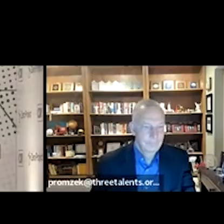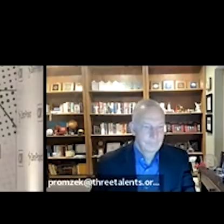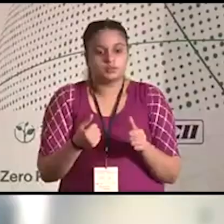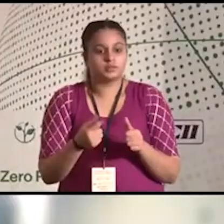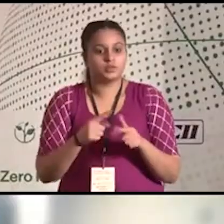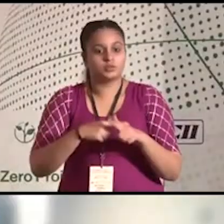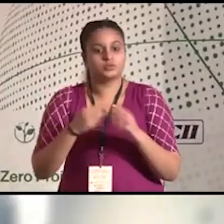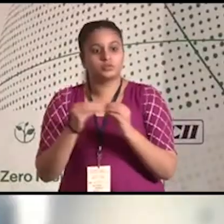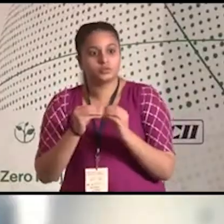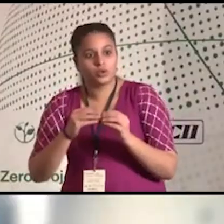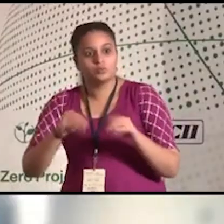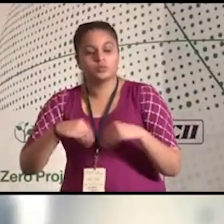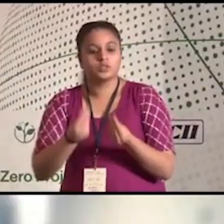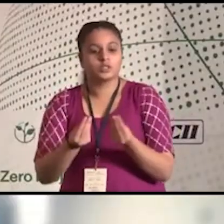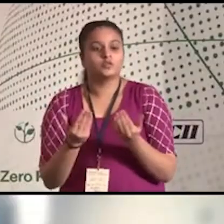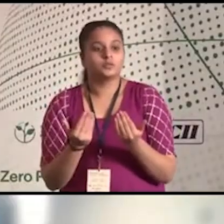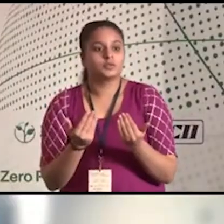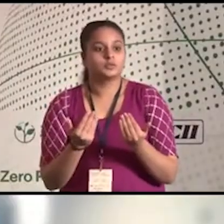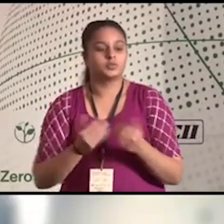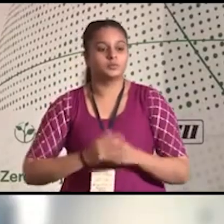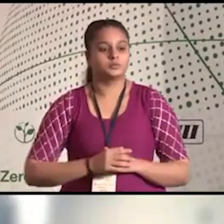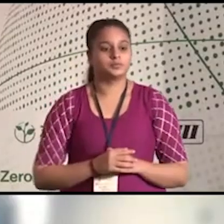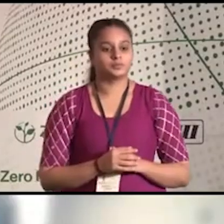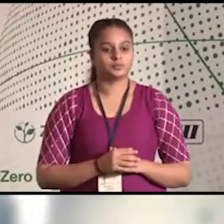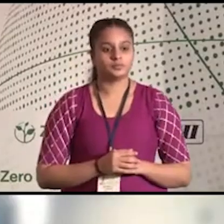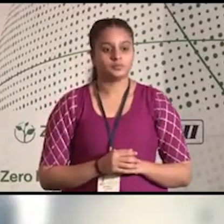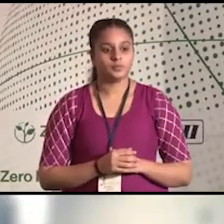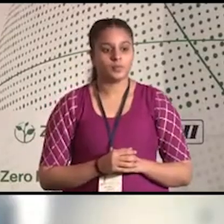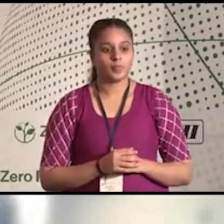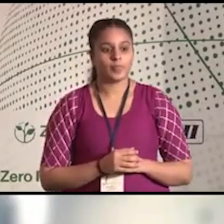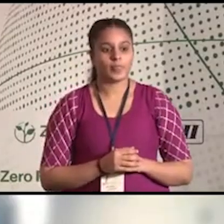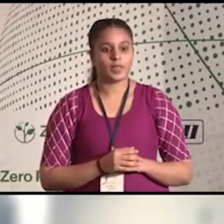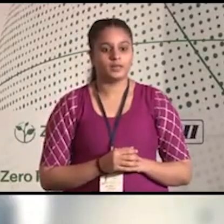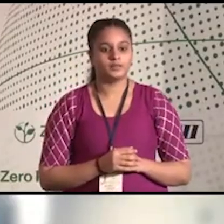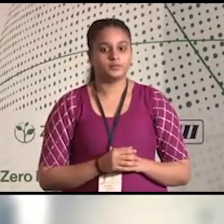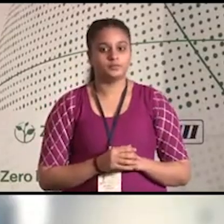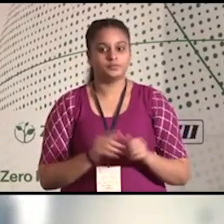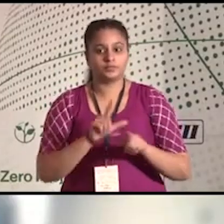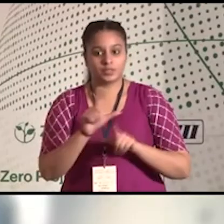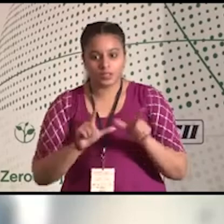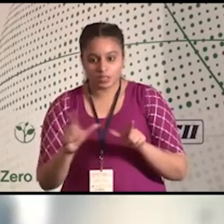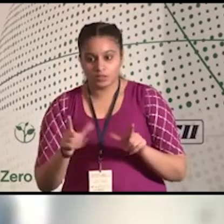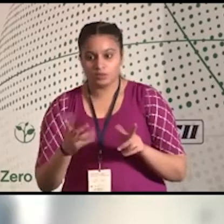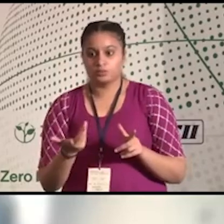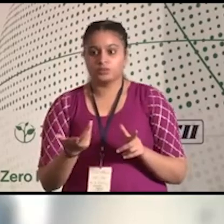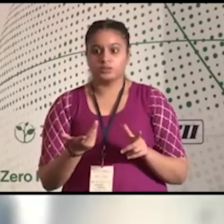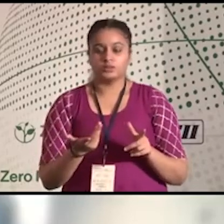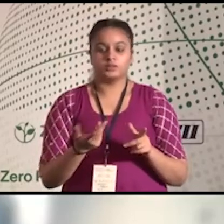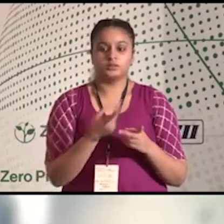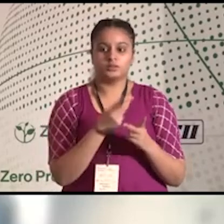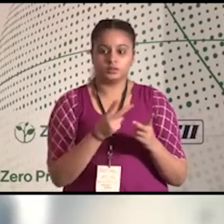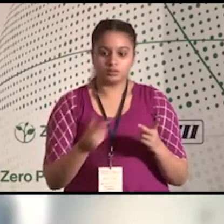gender, race, economics, language and employers have this fear of, quote unquote, accidentally